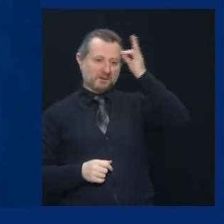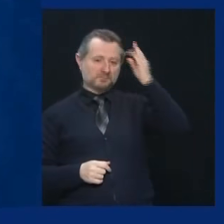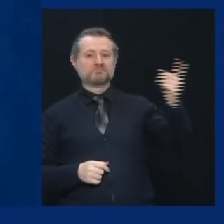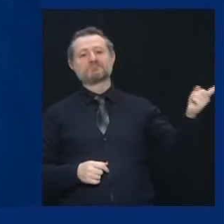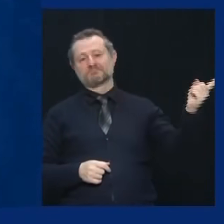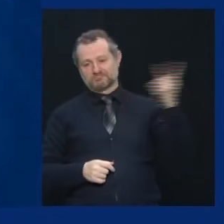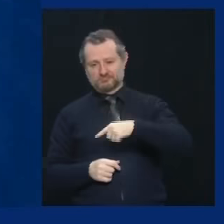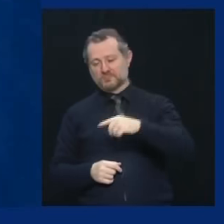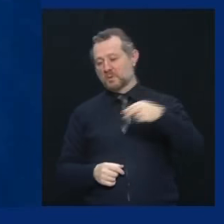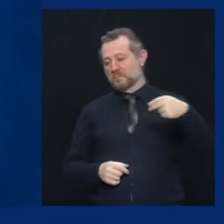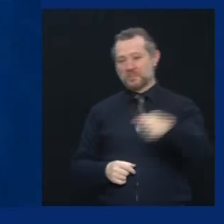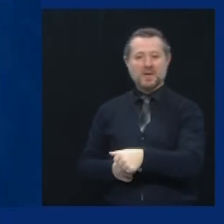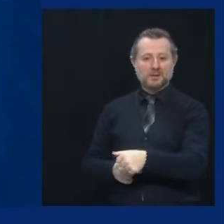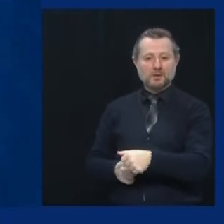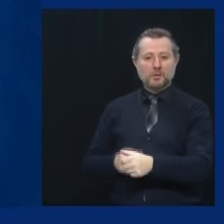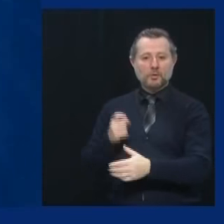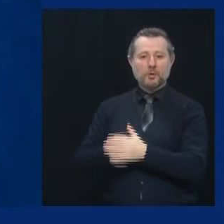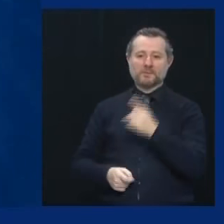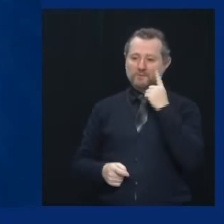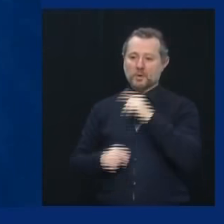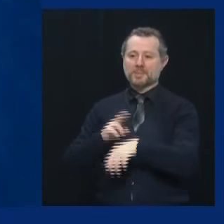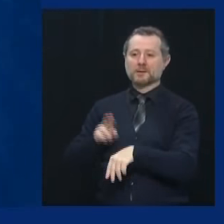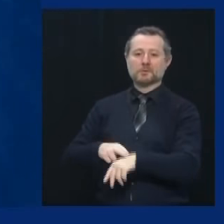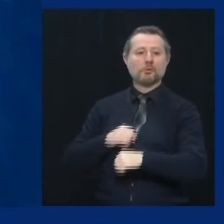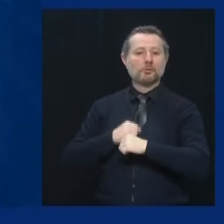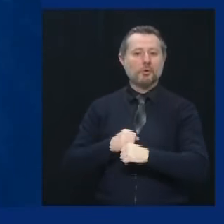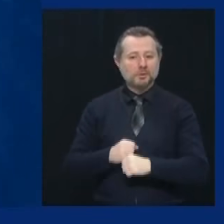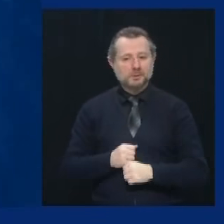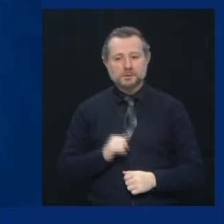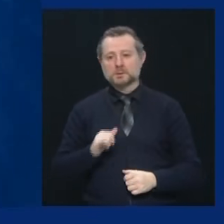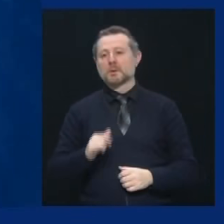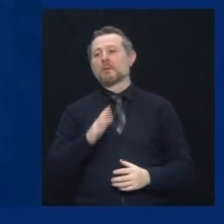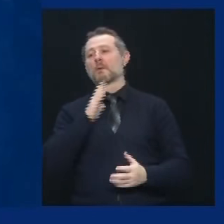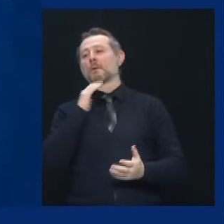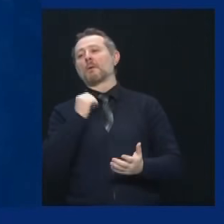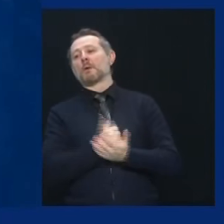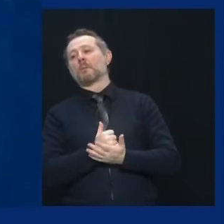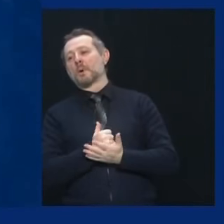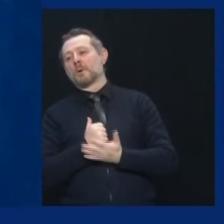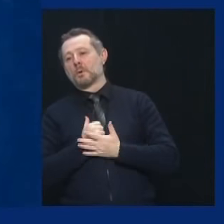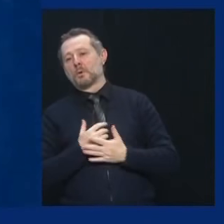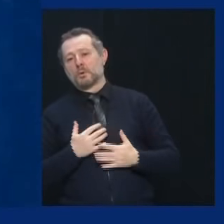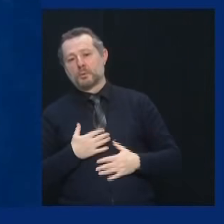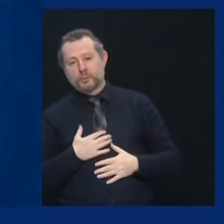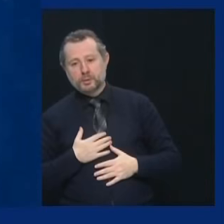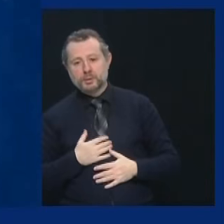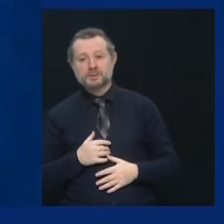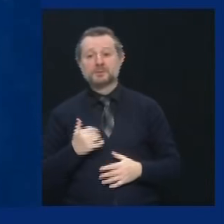TO WEEK. THE NEXT WEEK'S ALLOCATION IS